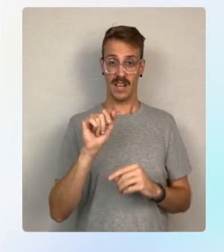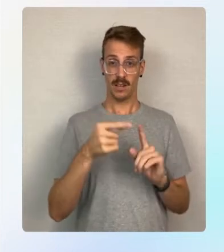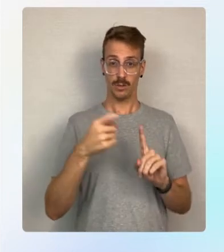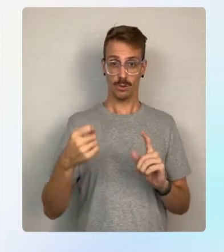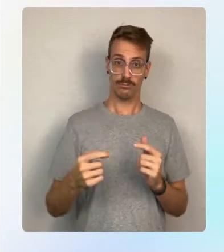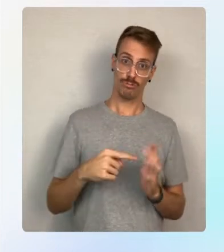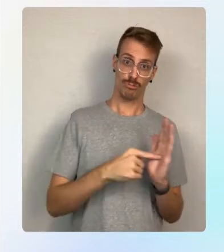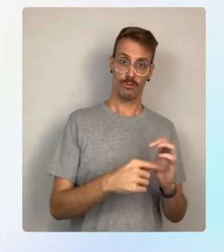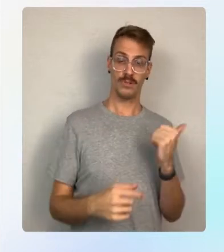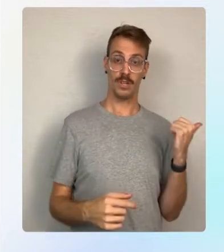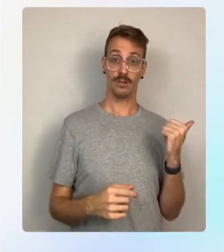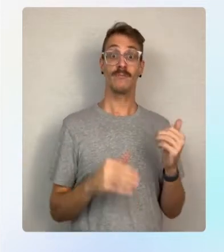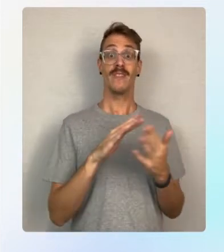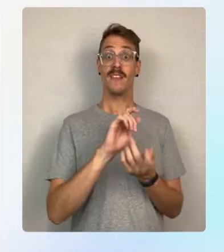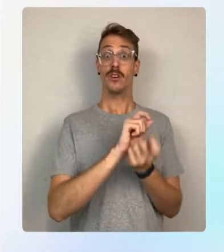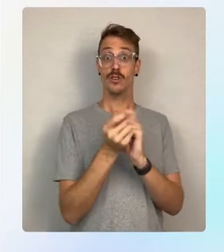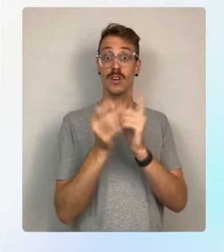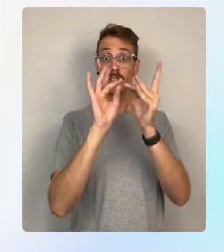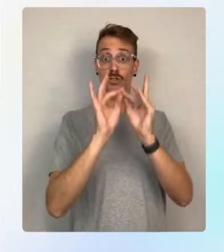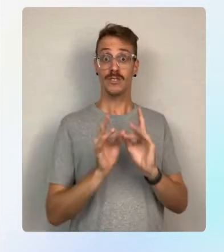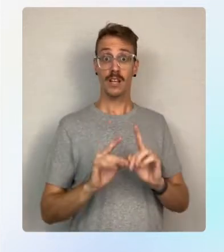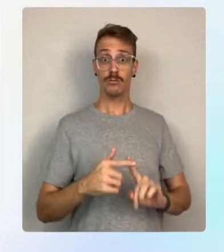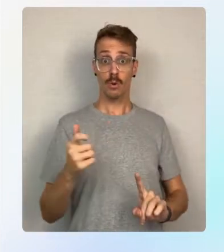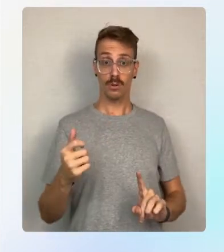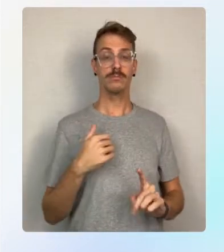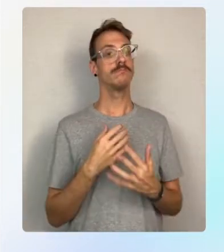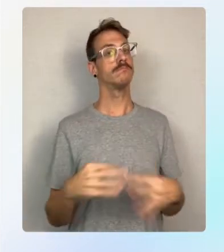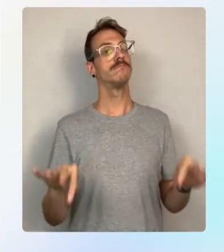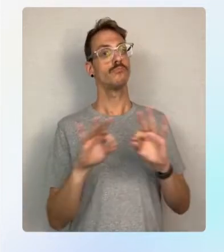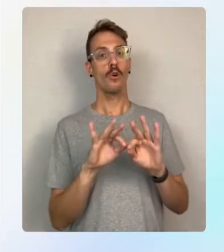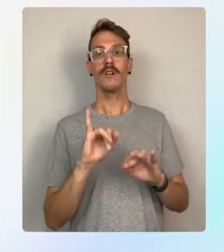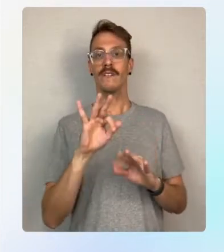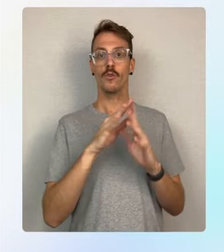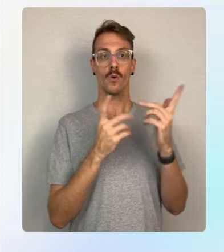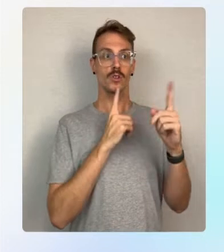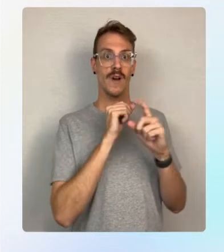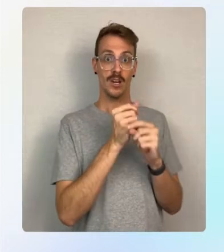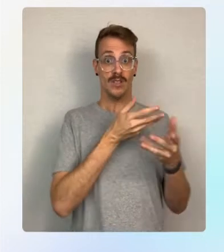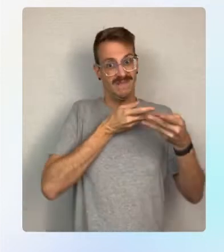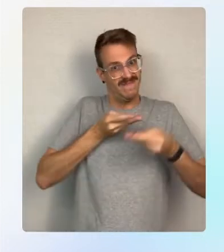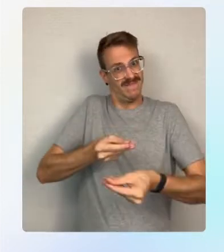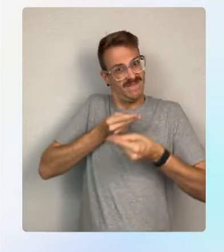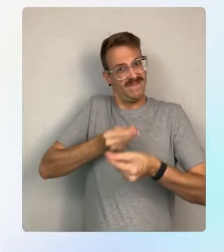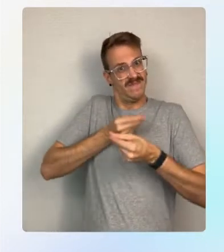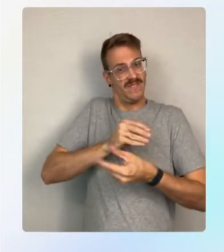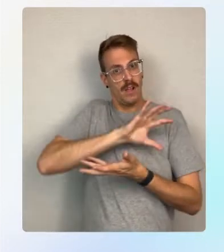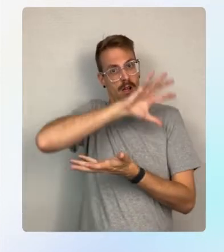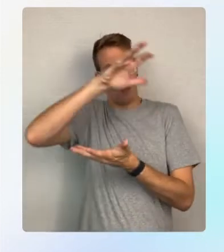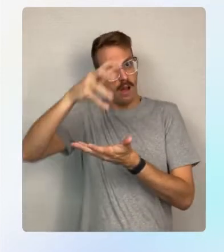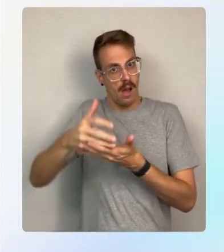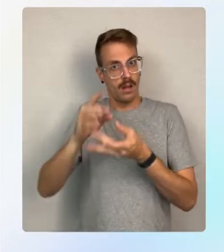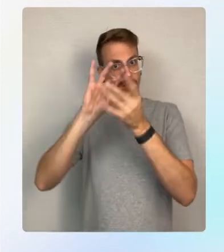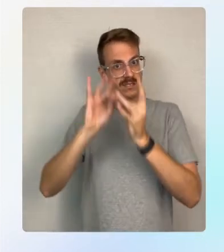The change of data source is necessary in order to handle large amounts of GPU data.